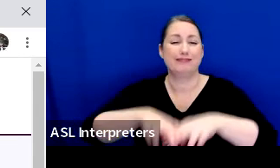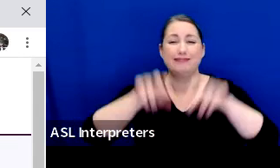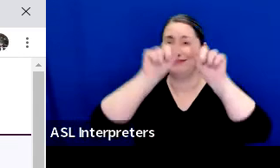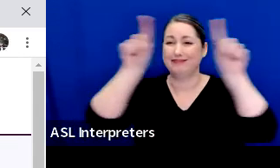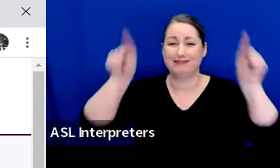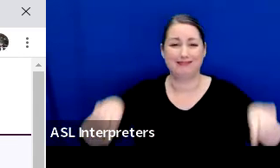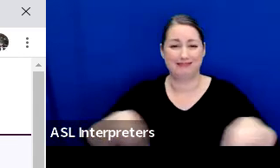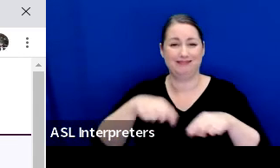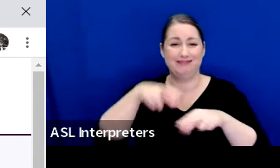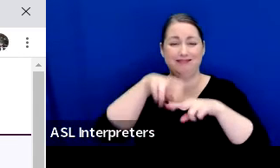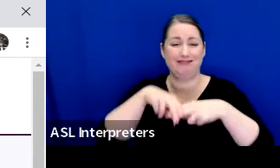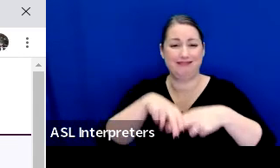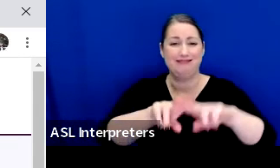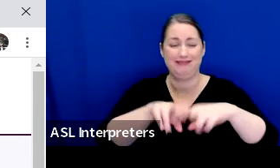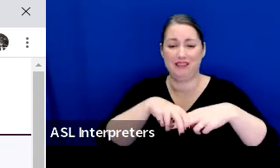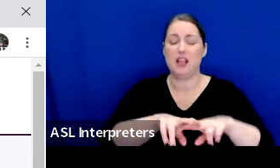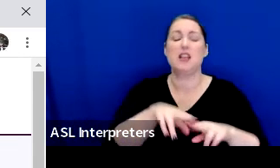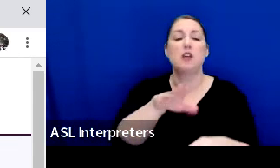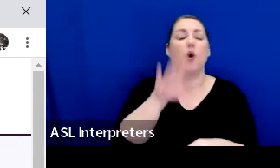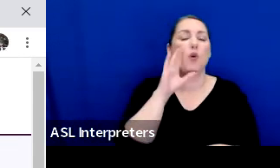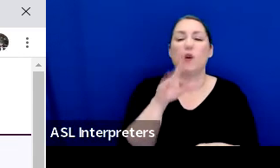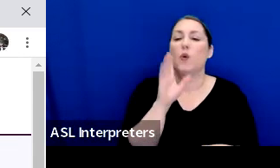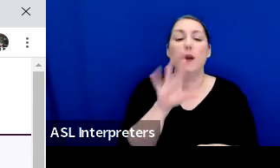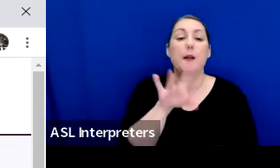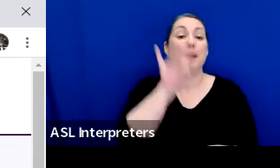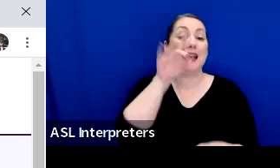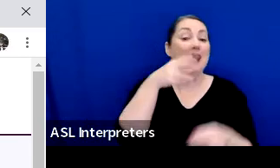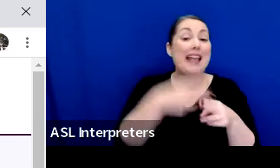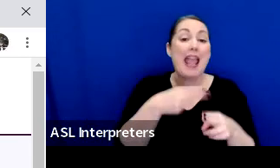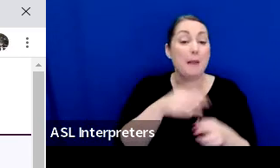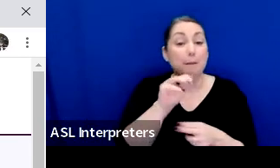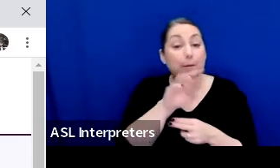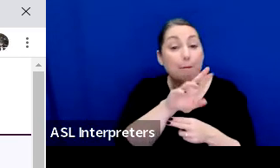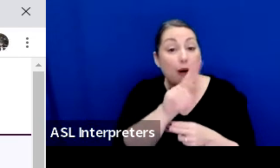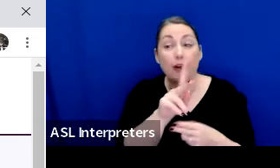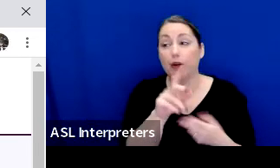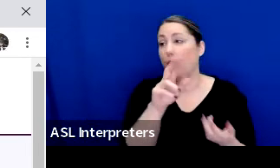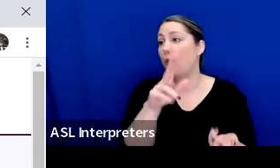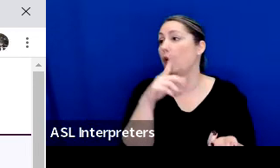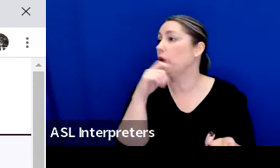and there's a random named method in my math, and it puts in much more